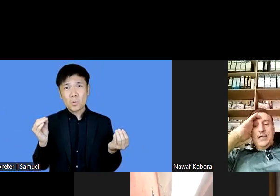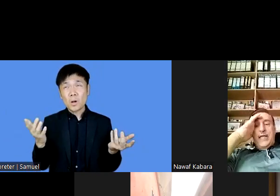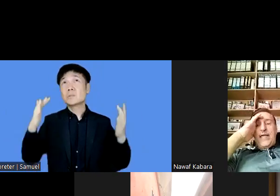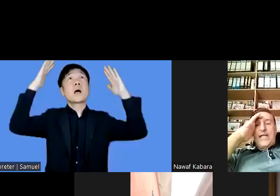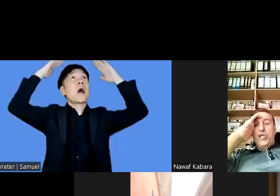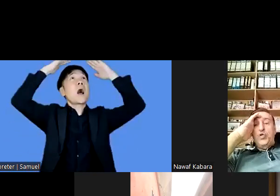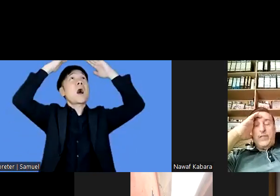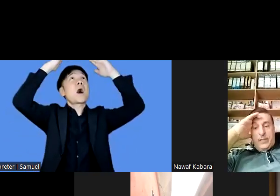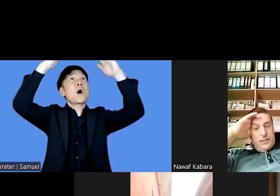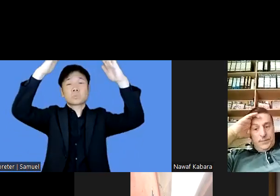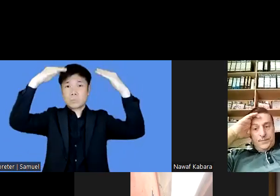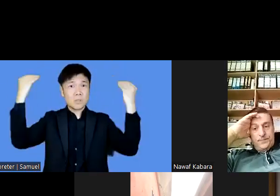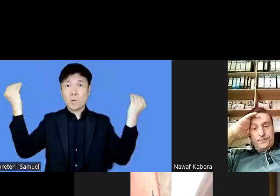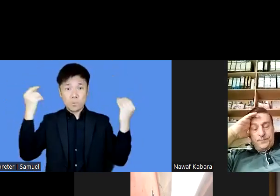they can get into.